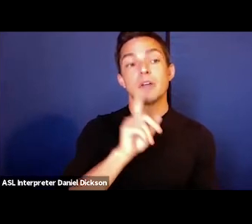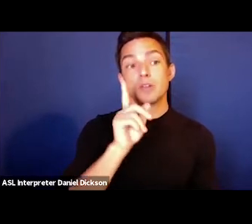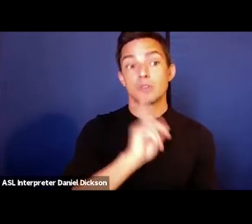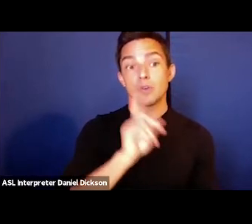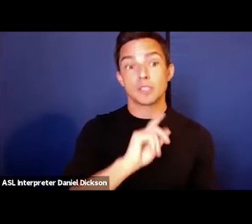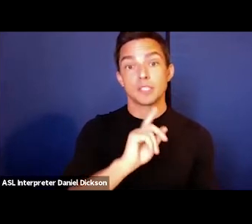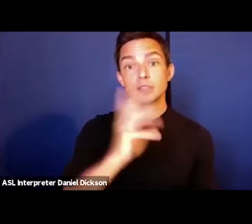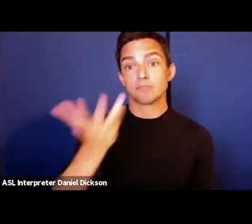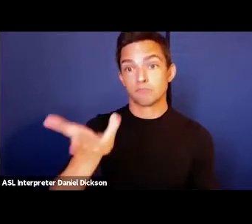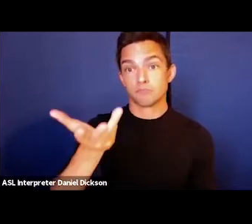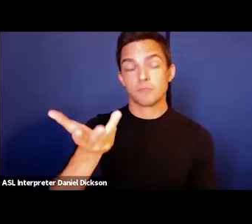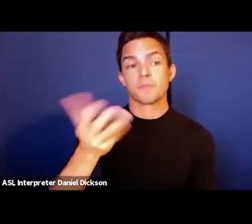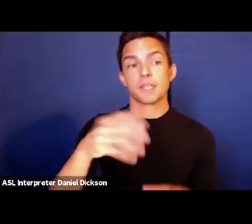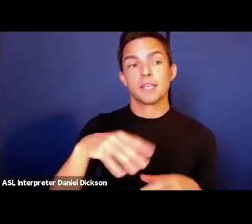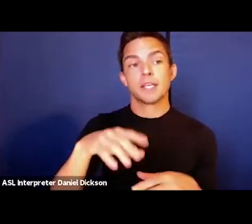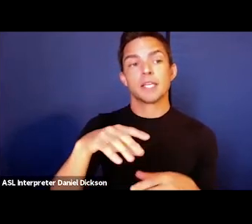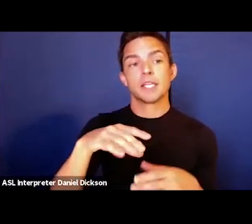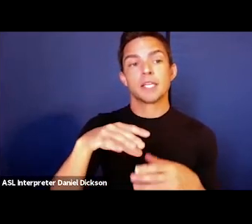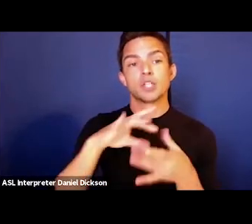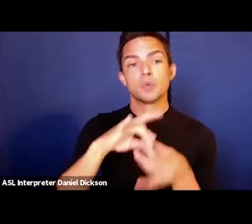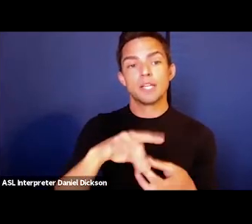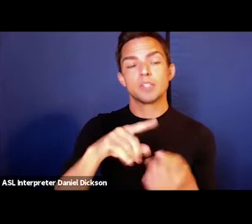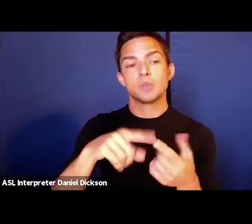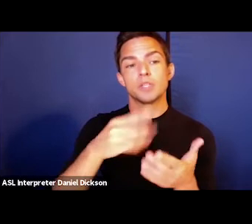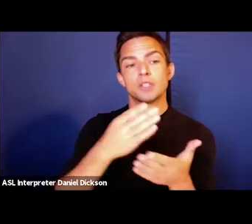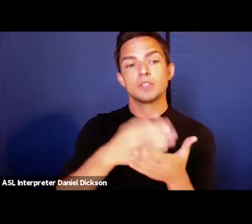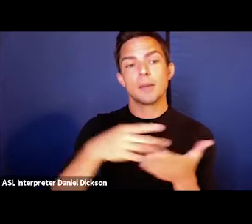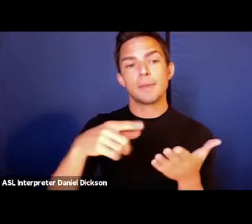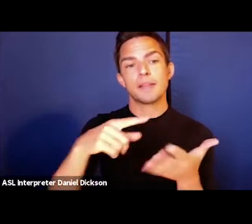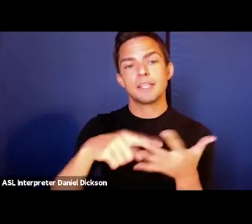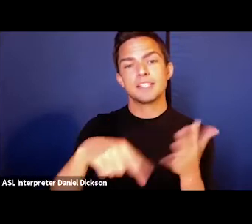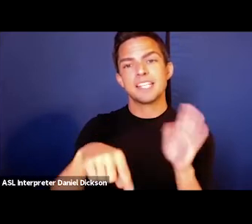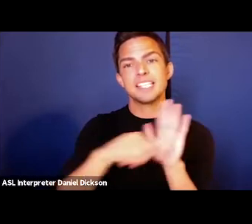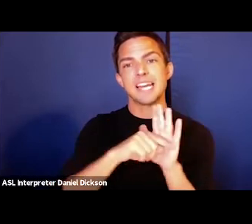in the literature to be associated with some of these negative health consequences both of